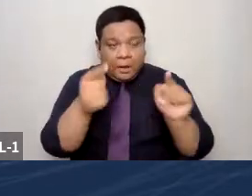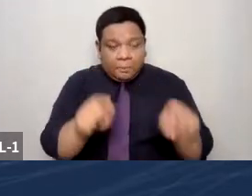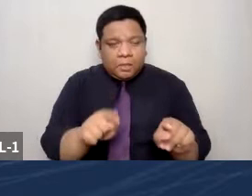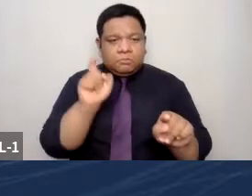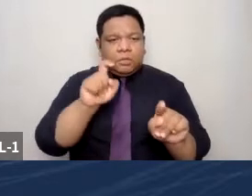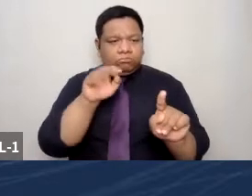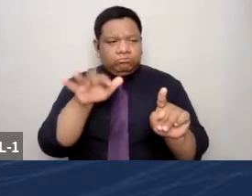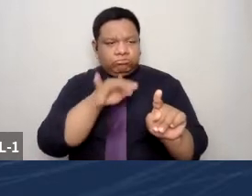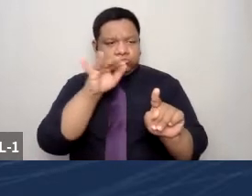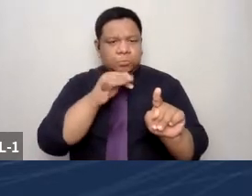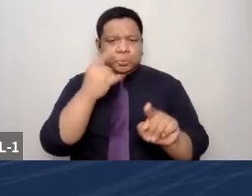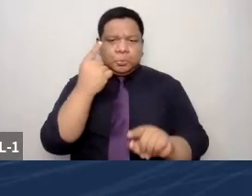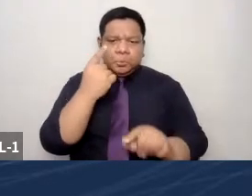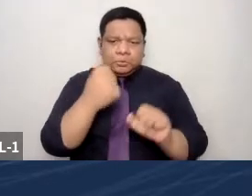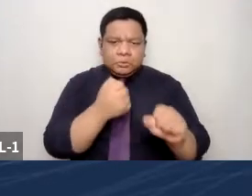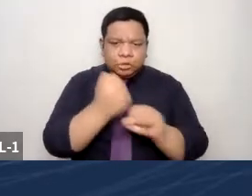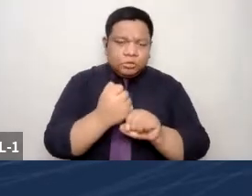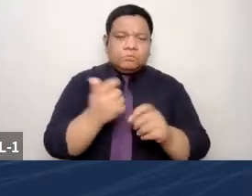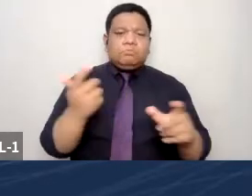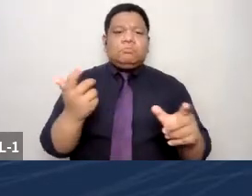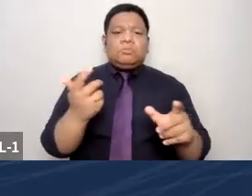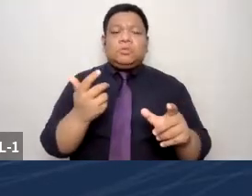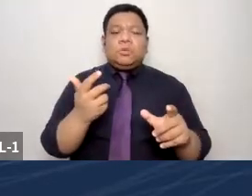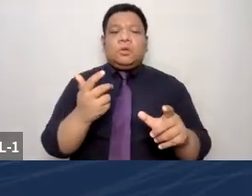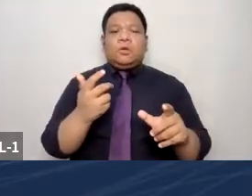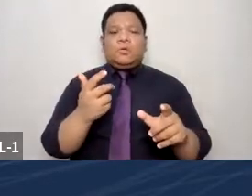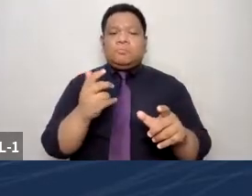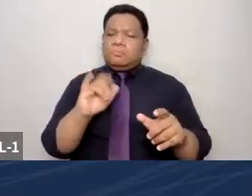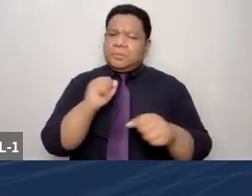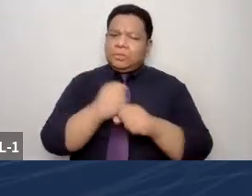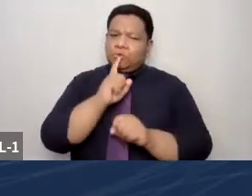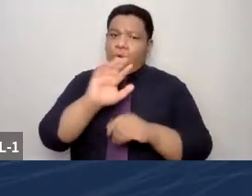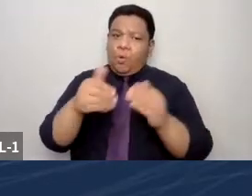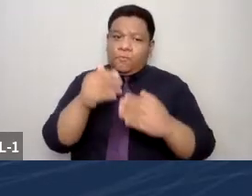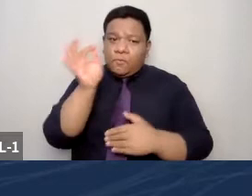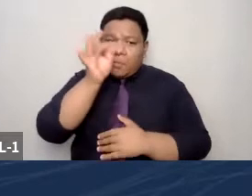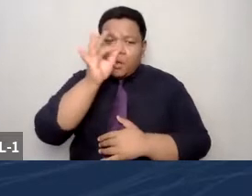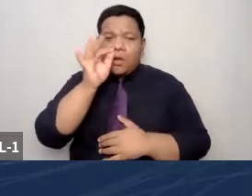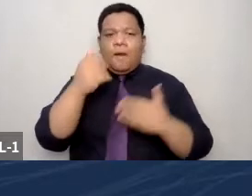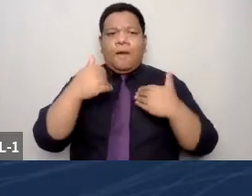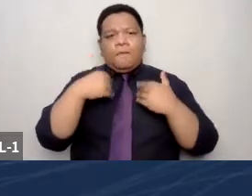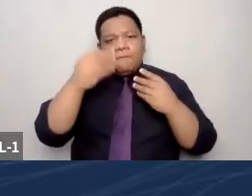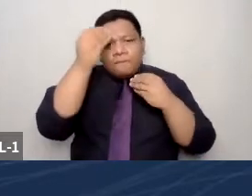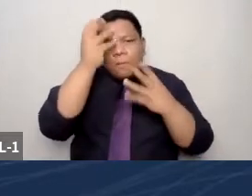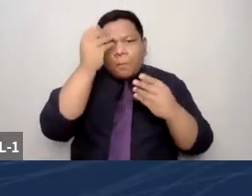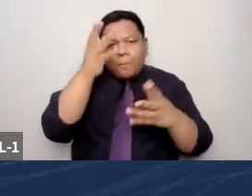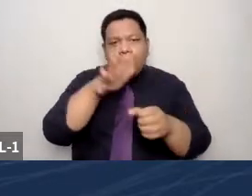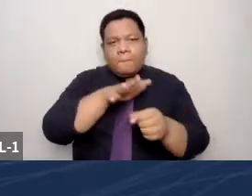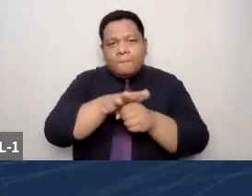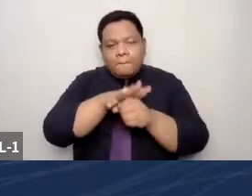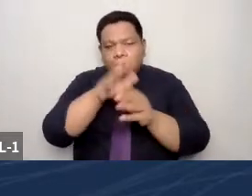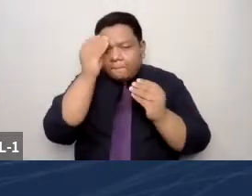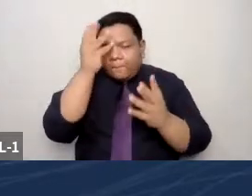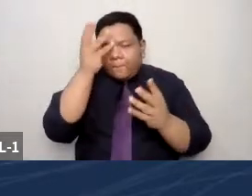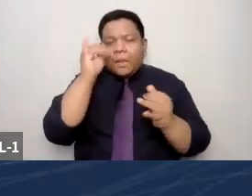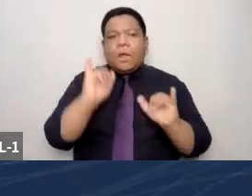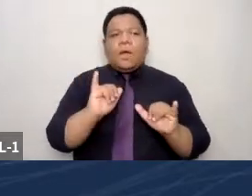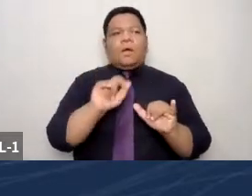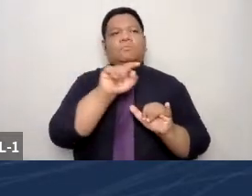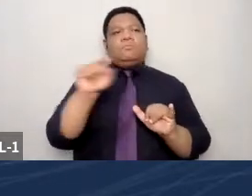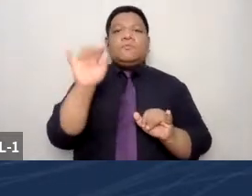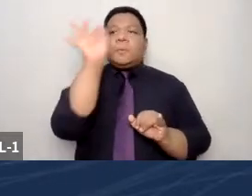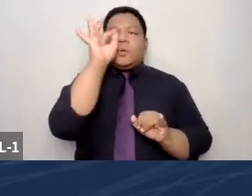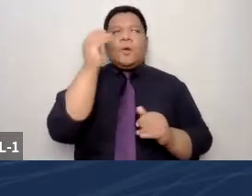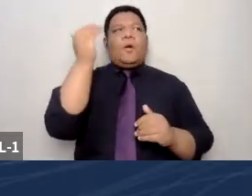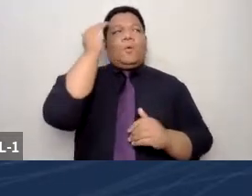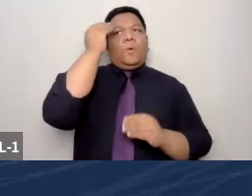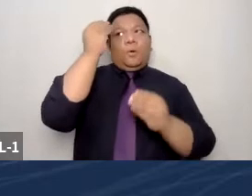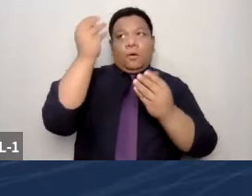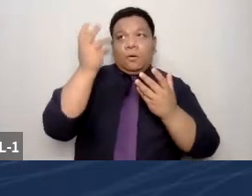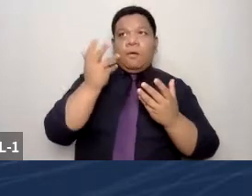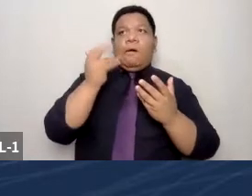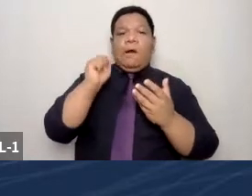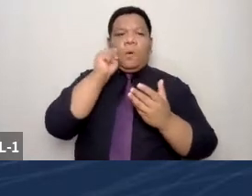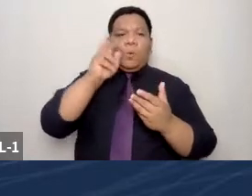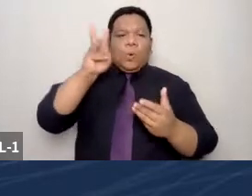The last one is to make sure that all FIlipinos are properly informed so they can have informed consent before they get vaccinated.